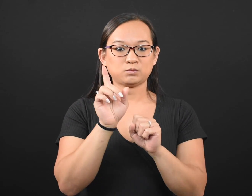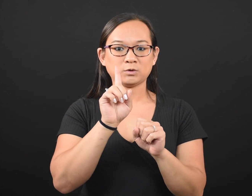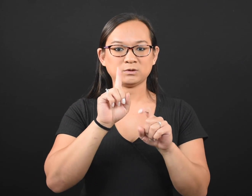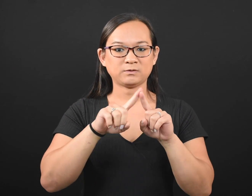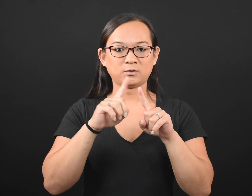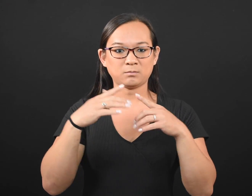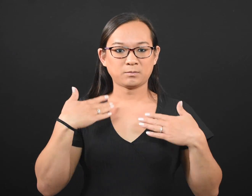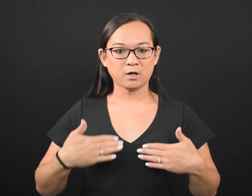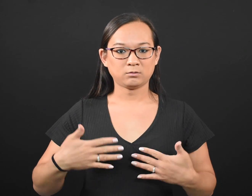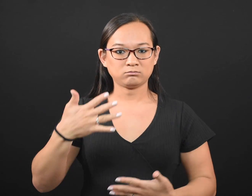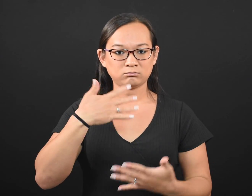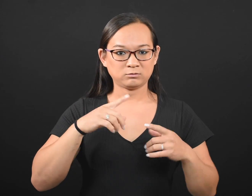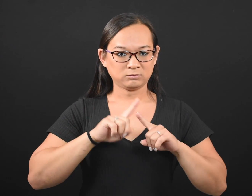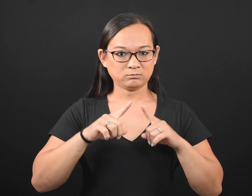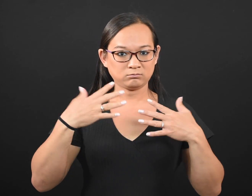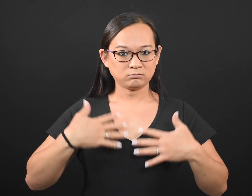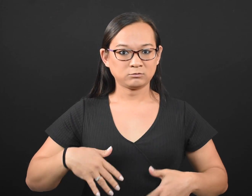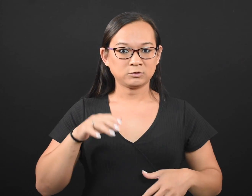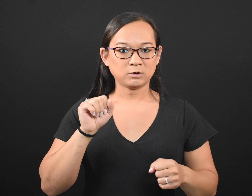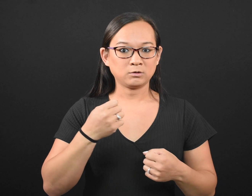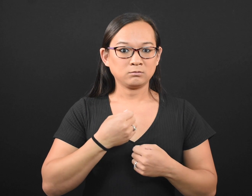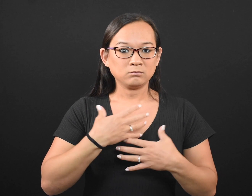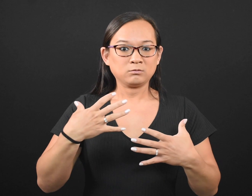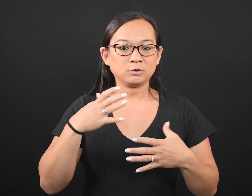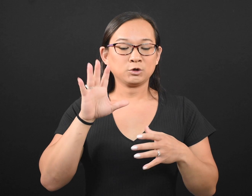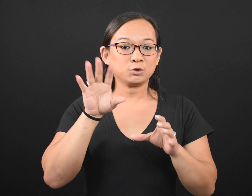where different body parts can become inflamed, including the heart,